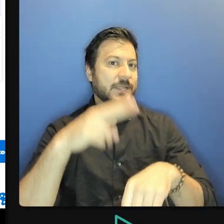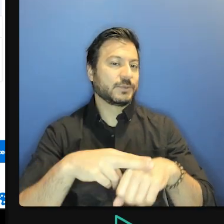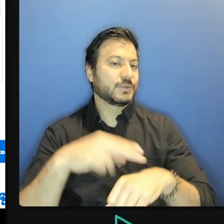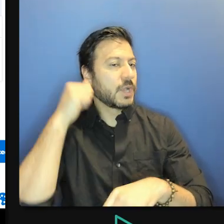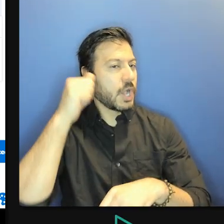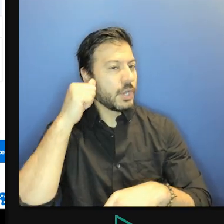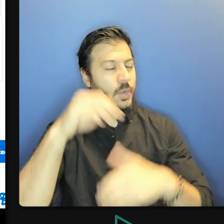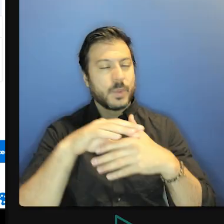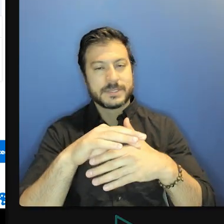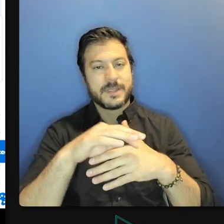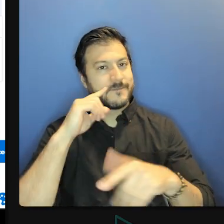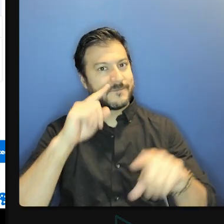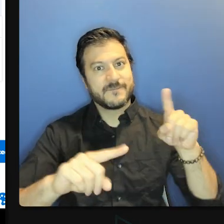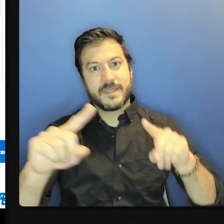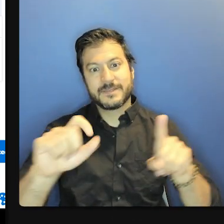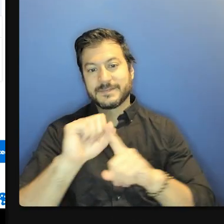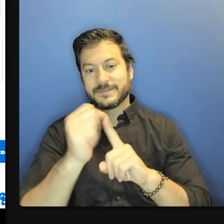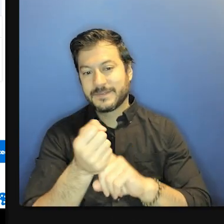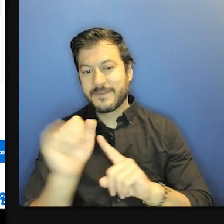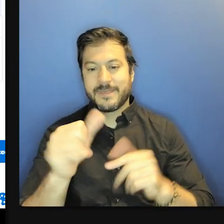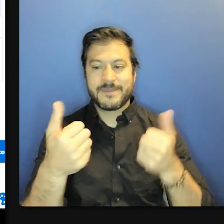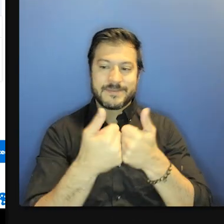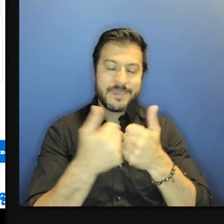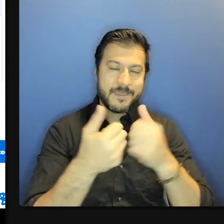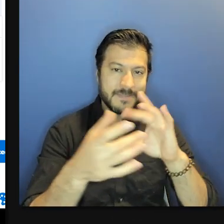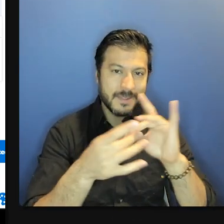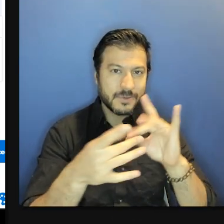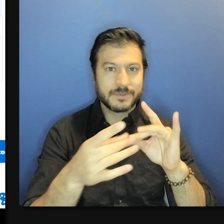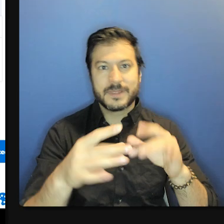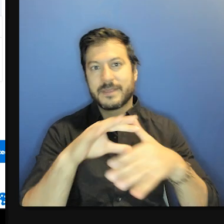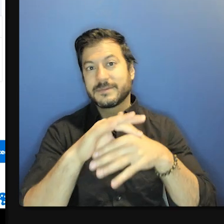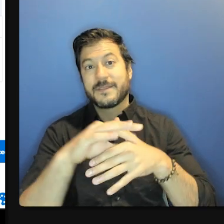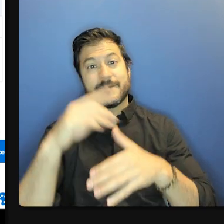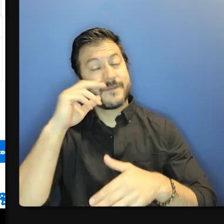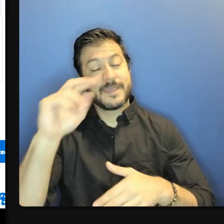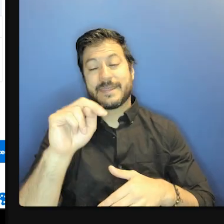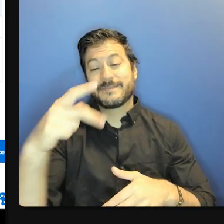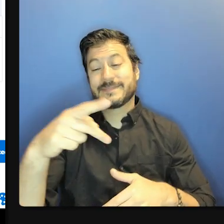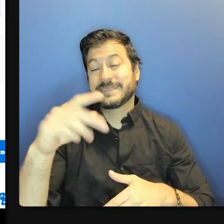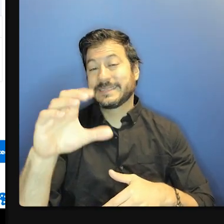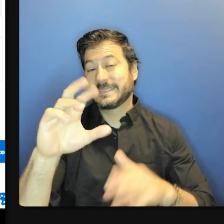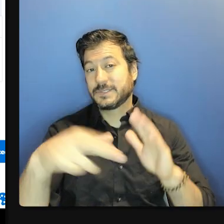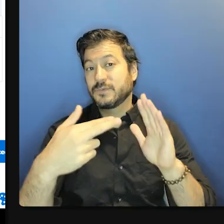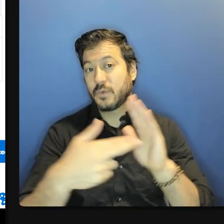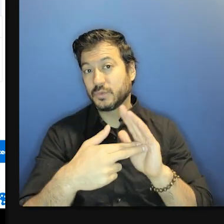highly natural audio content for a variety of scenarios like game narrations, and content for NPC roles.